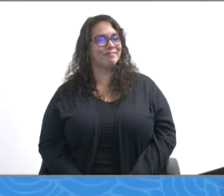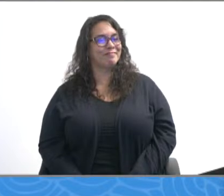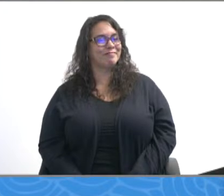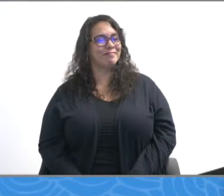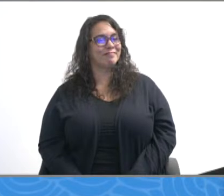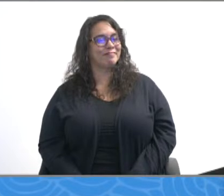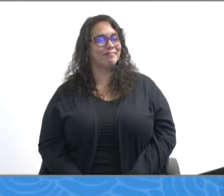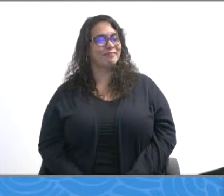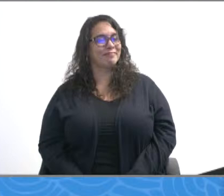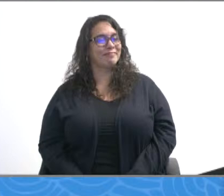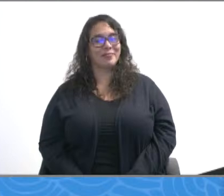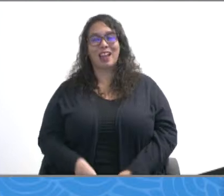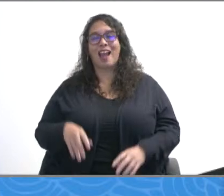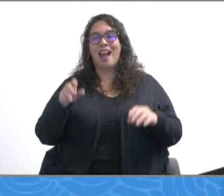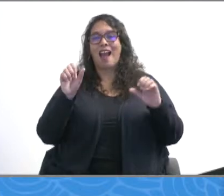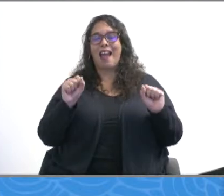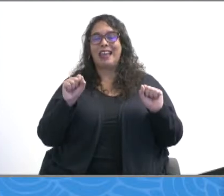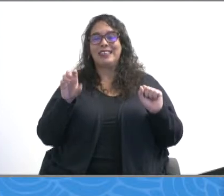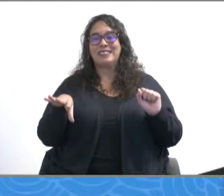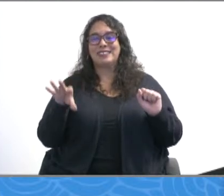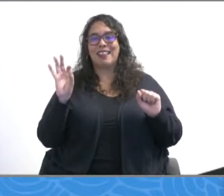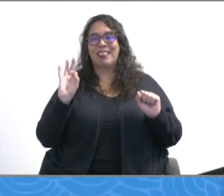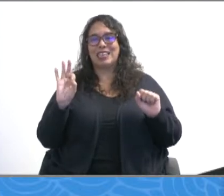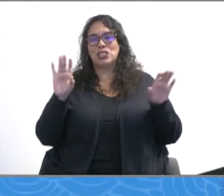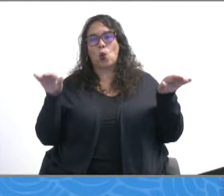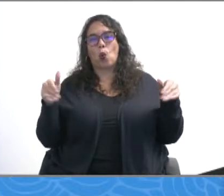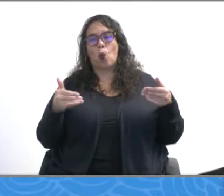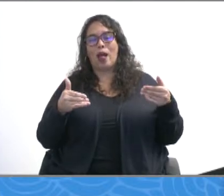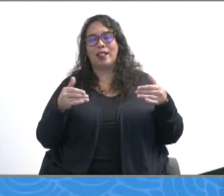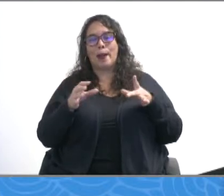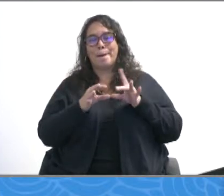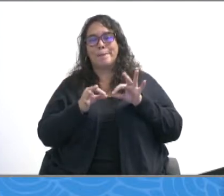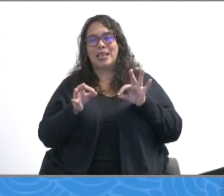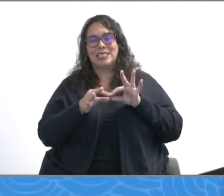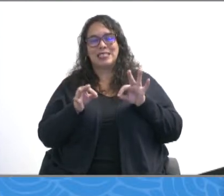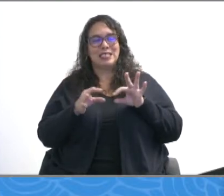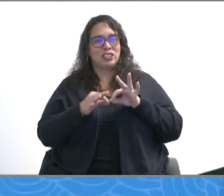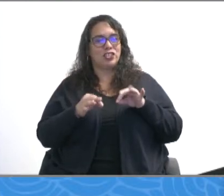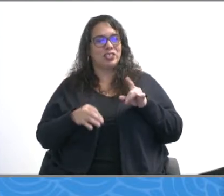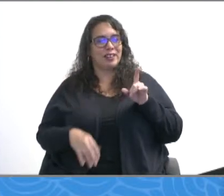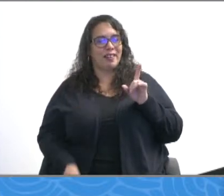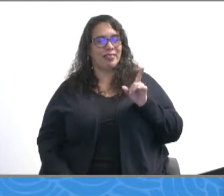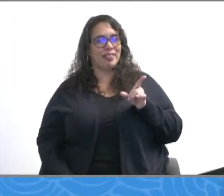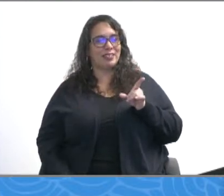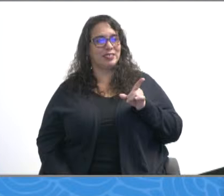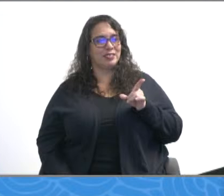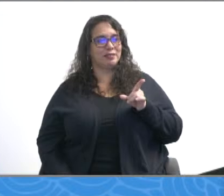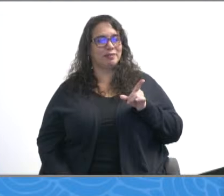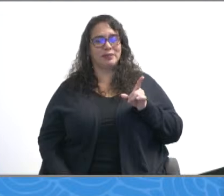And so I can select, this is my welcome message, and then this is the question